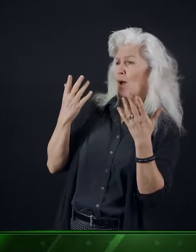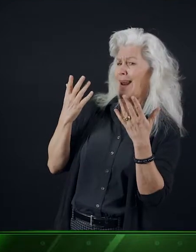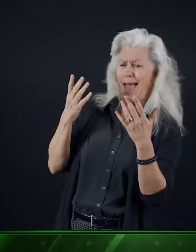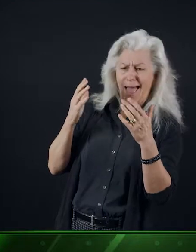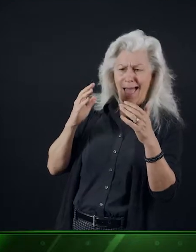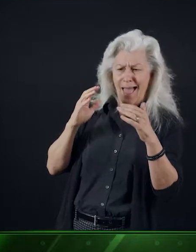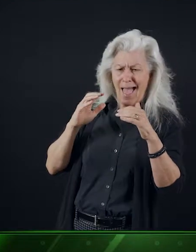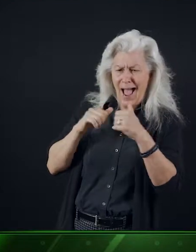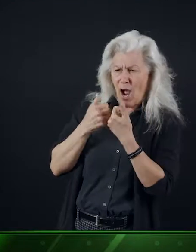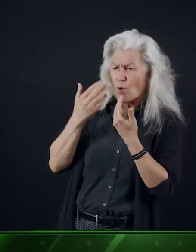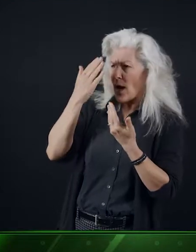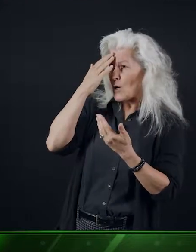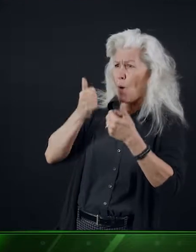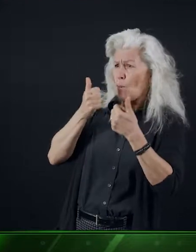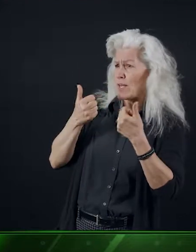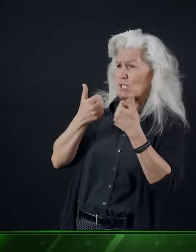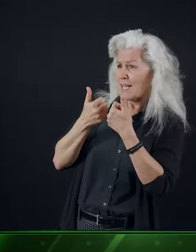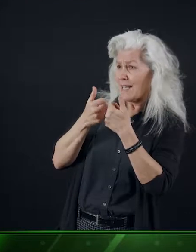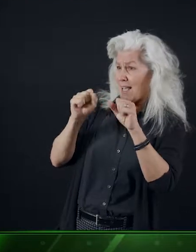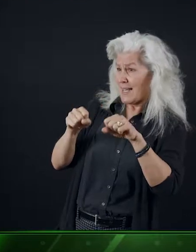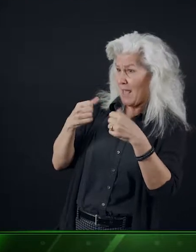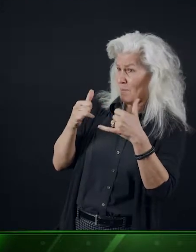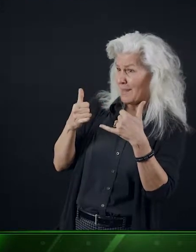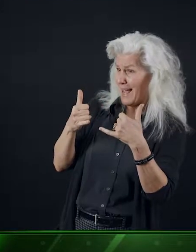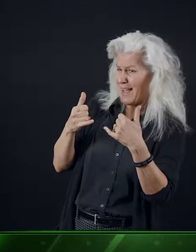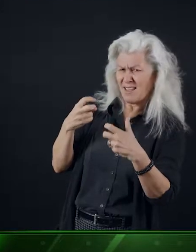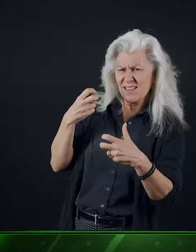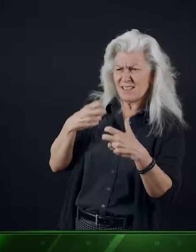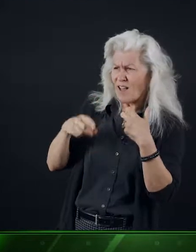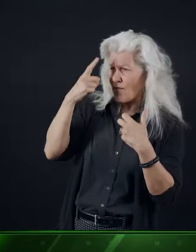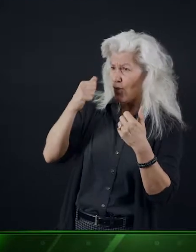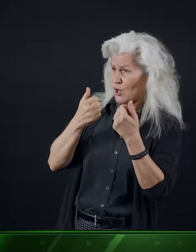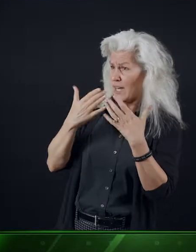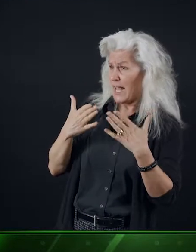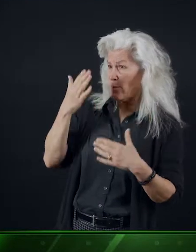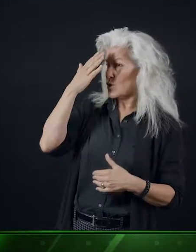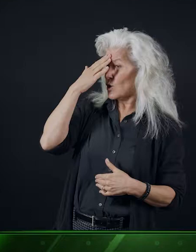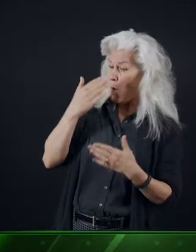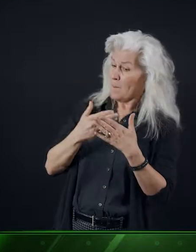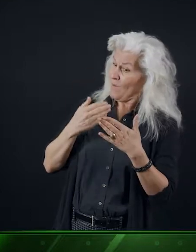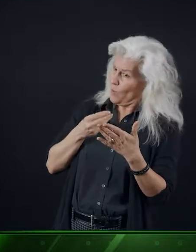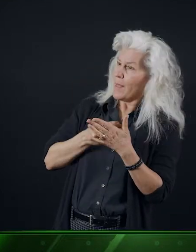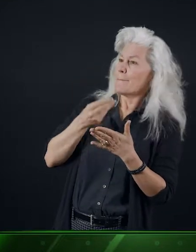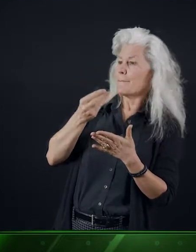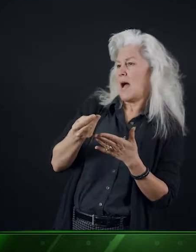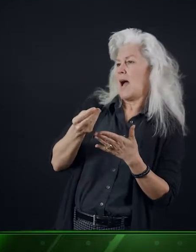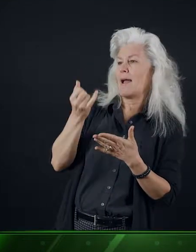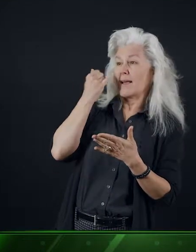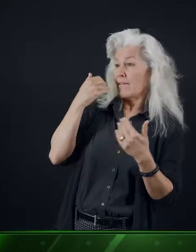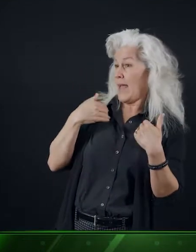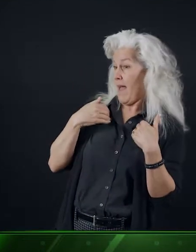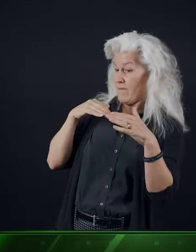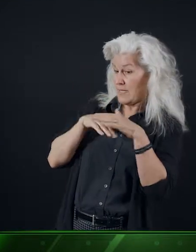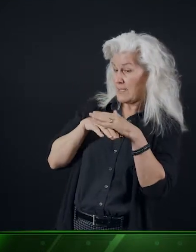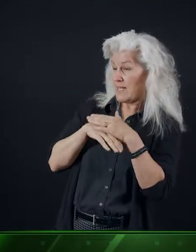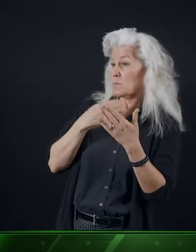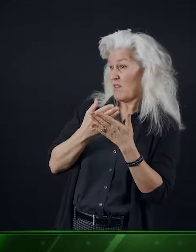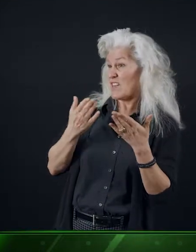It can be difficult for gamers to know before they purchase a game, whether it has the accessibility features they need to play. Gamers with disabilities